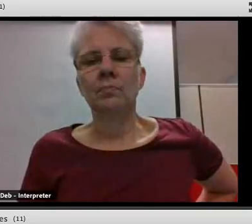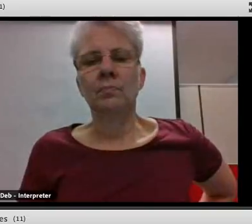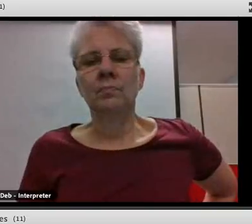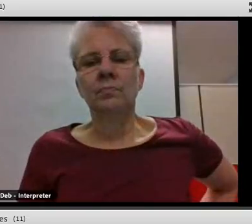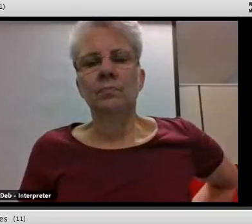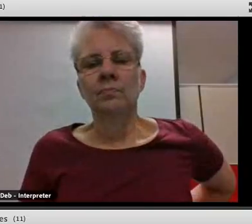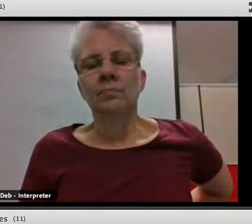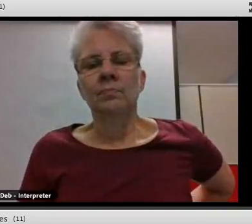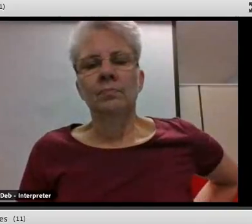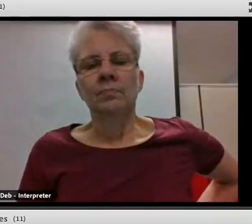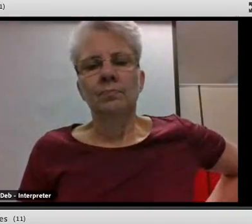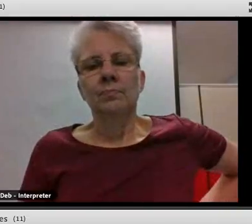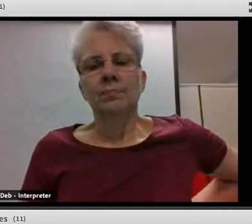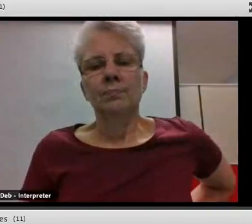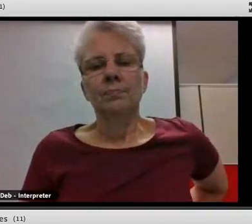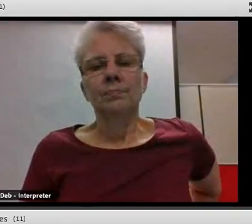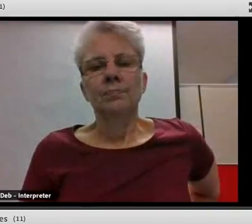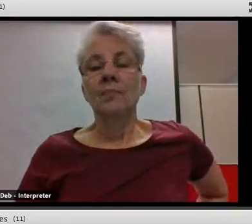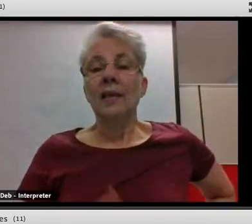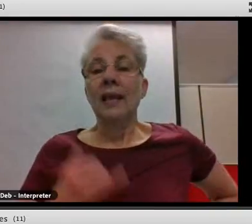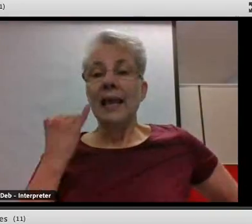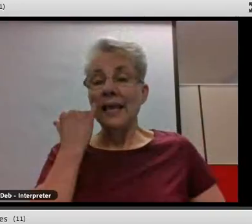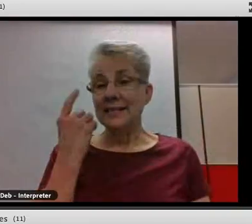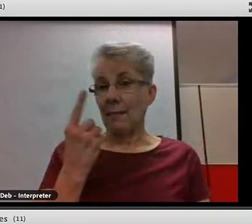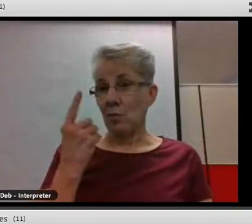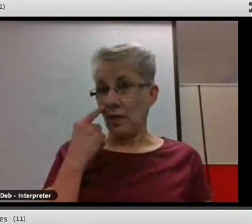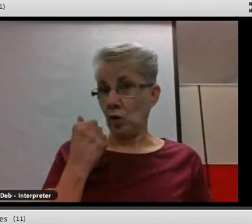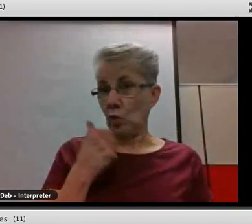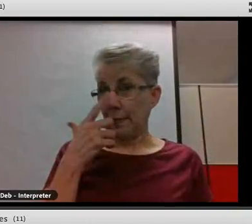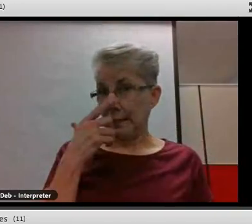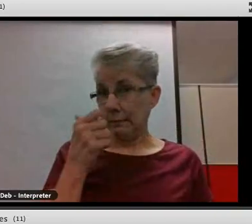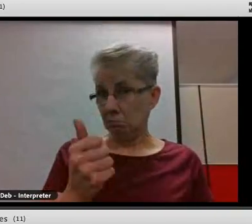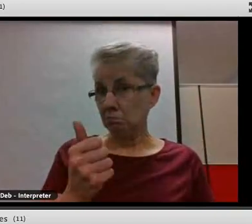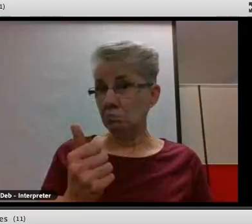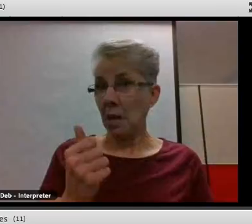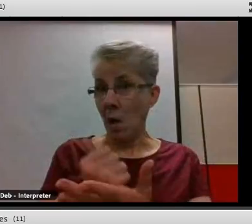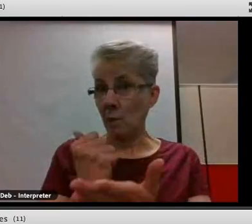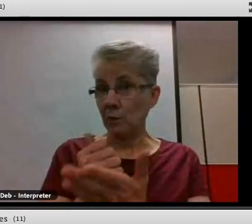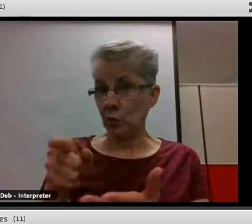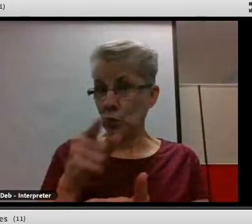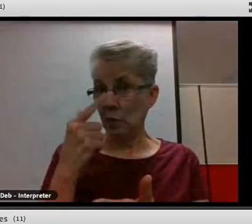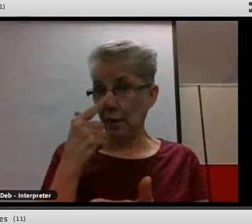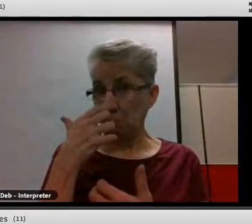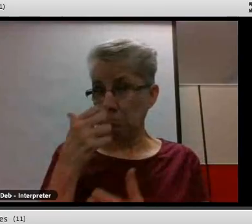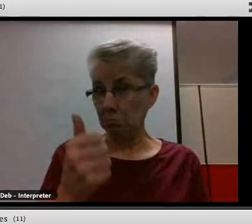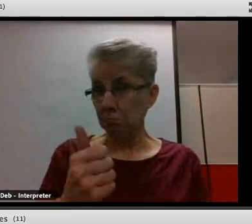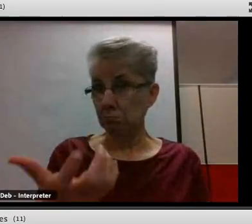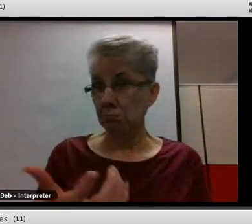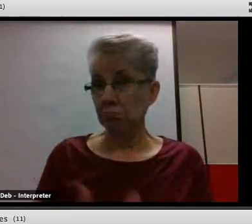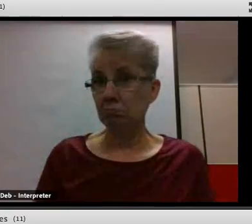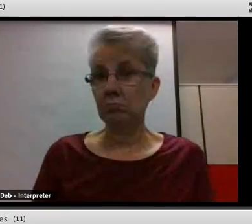and you've basically lost them as a user. And that's for everybody, not just people with disabilities.